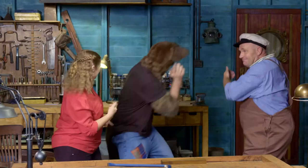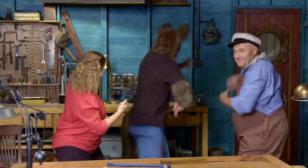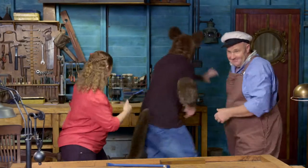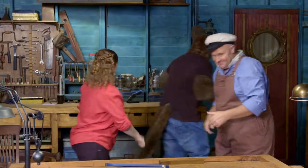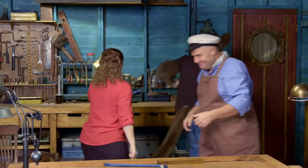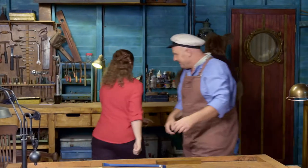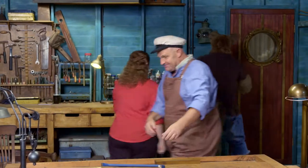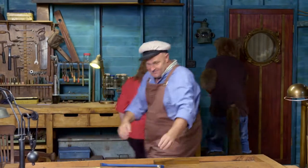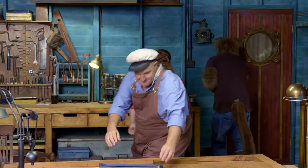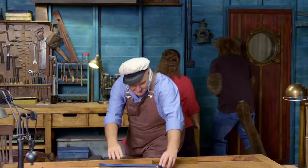Come on, Sally!